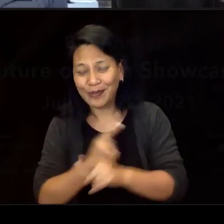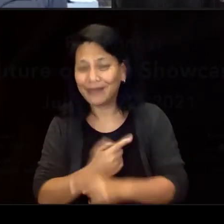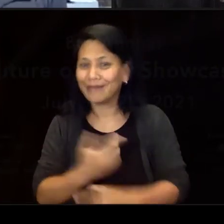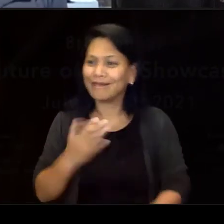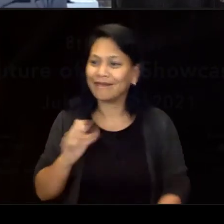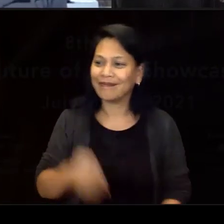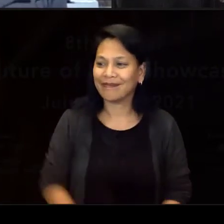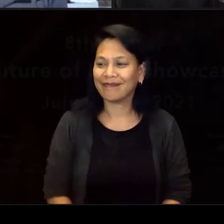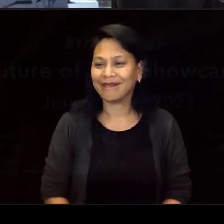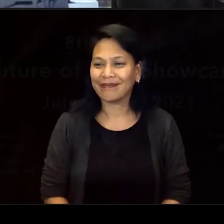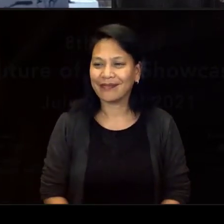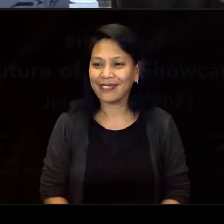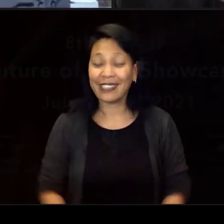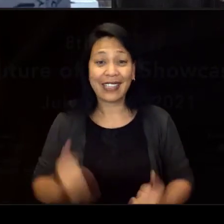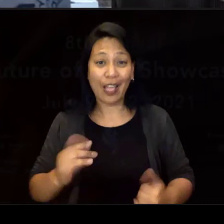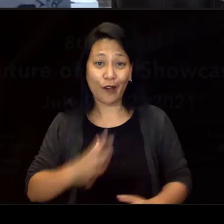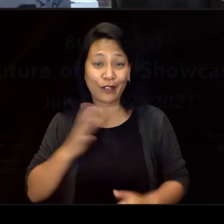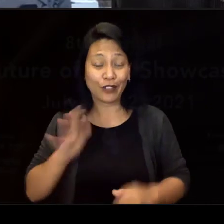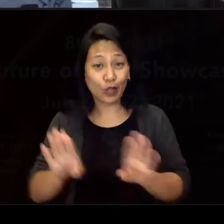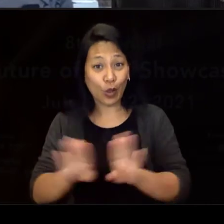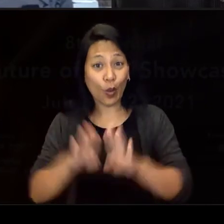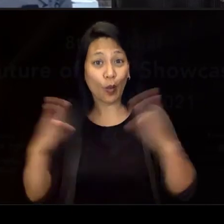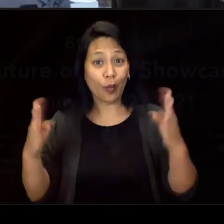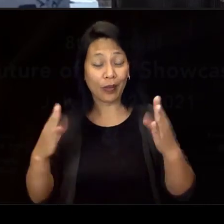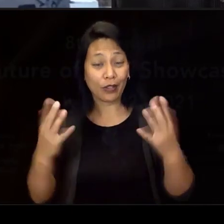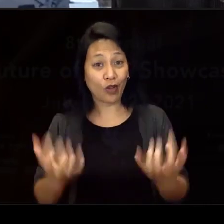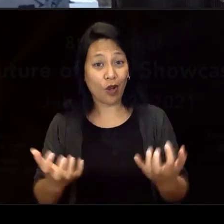We're officially open for audience questions right now.